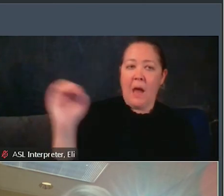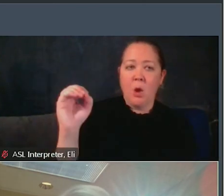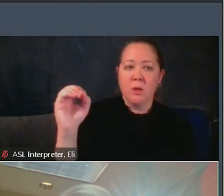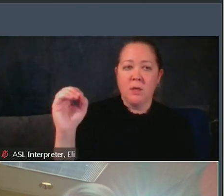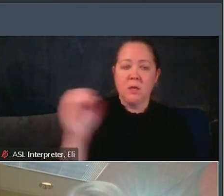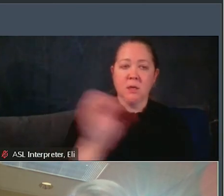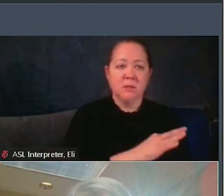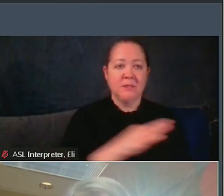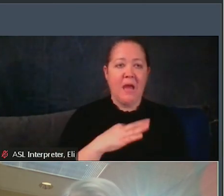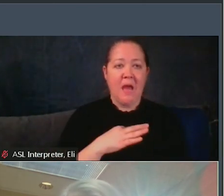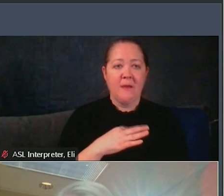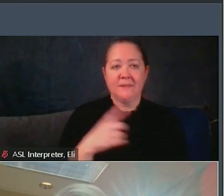beds from 36 to 56 beds.